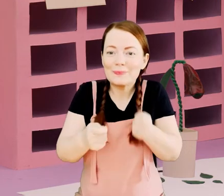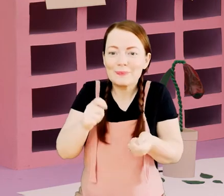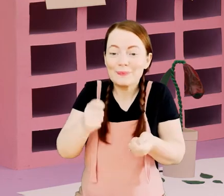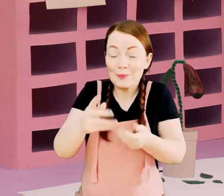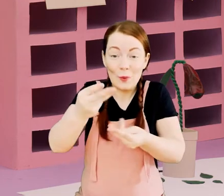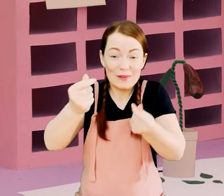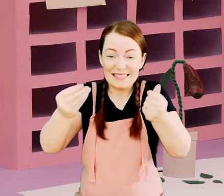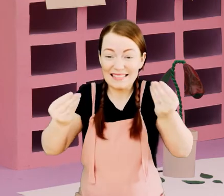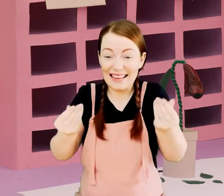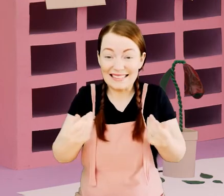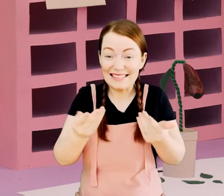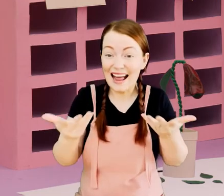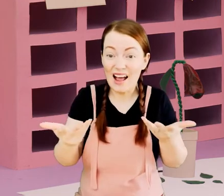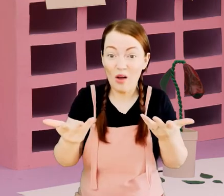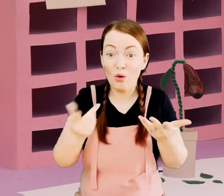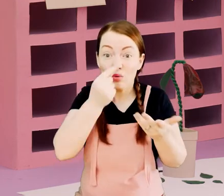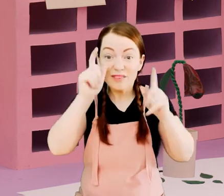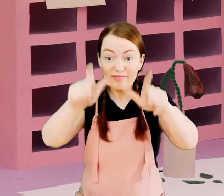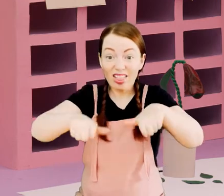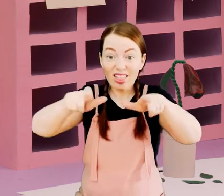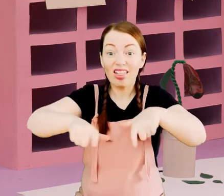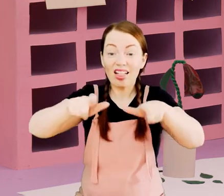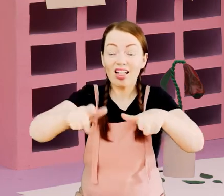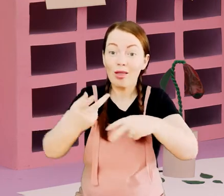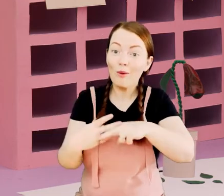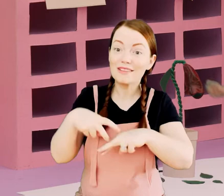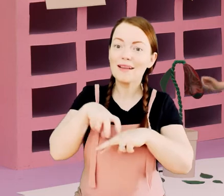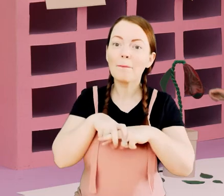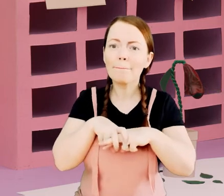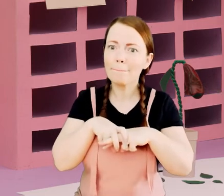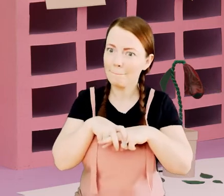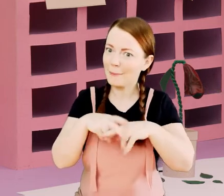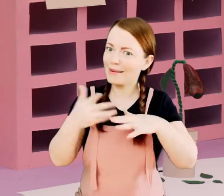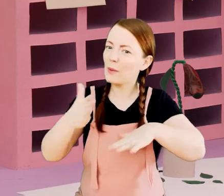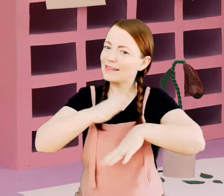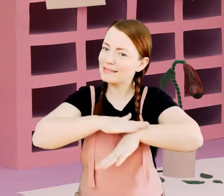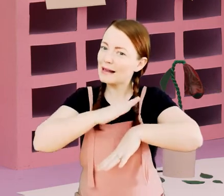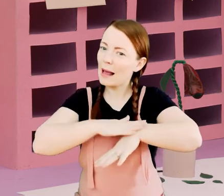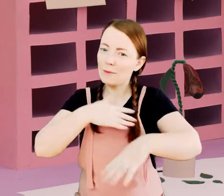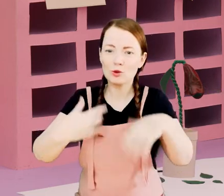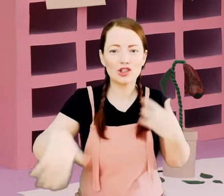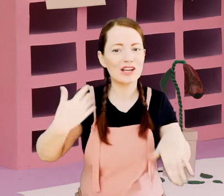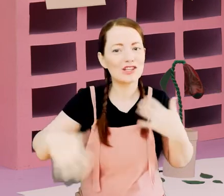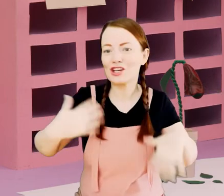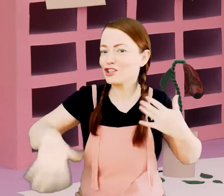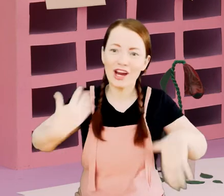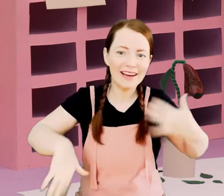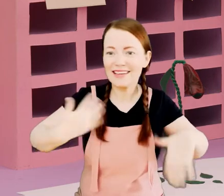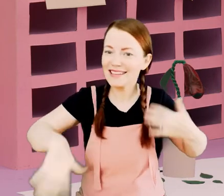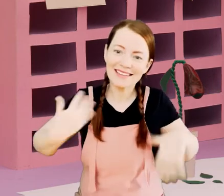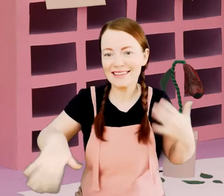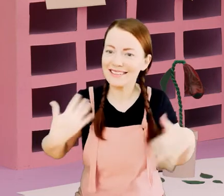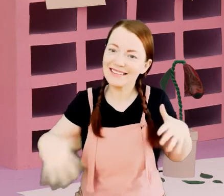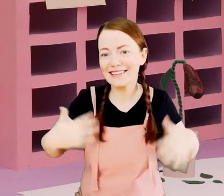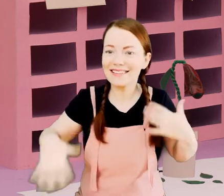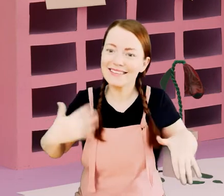We're all sandy now, you can stay on the floor or sit up but it's time to shake, shake, shake shake shake,